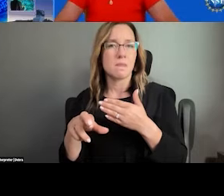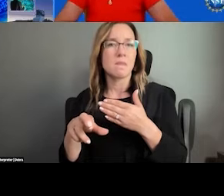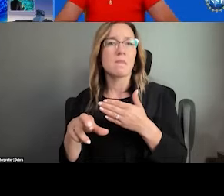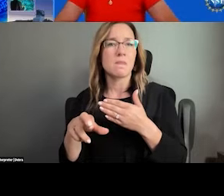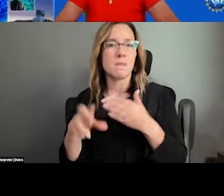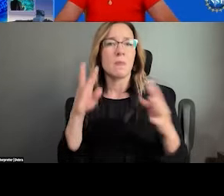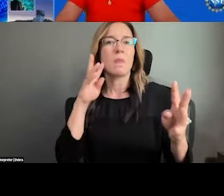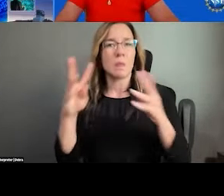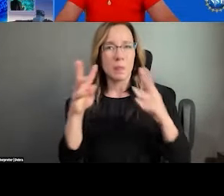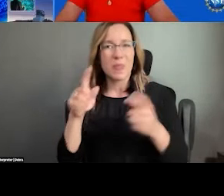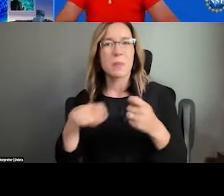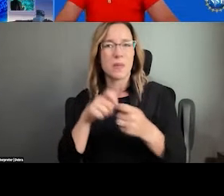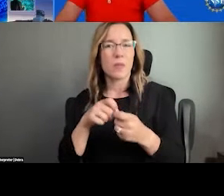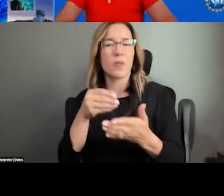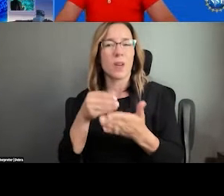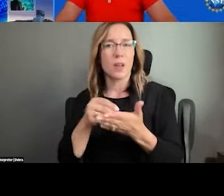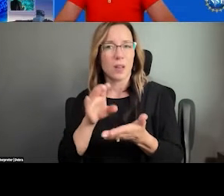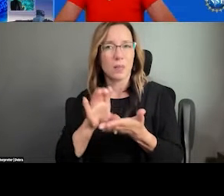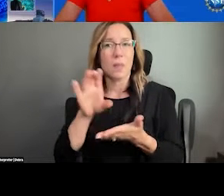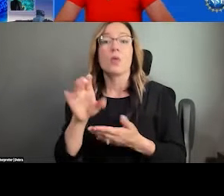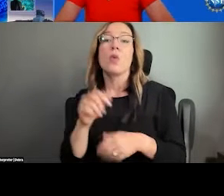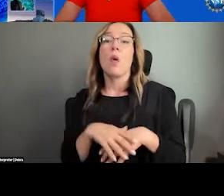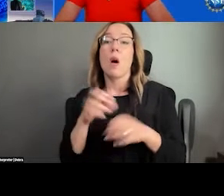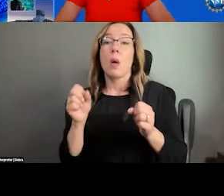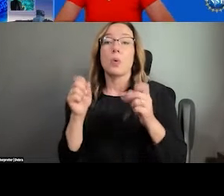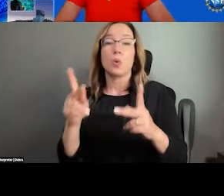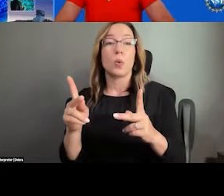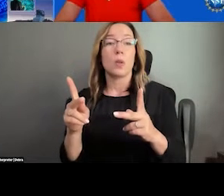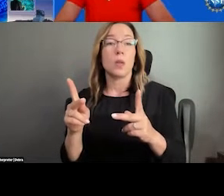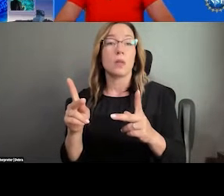eligible for submission of proposals to NSF.